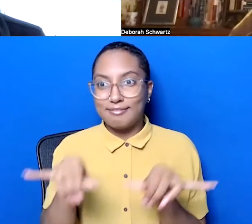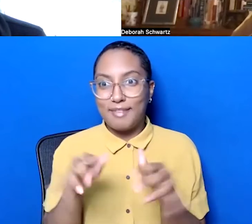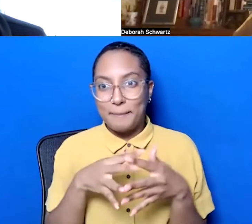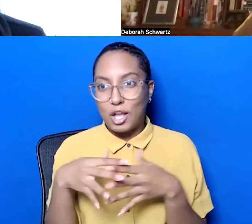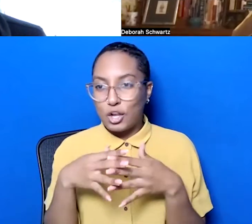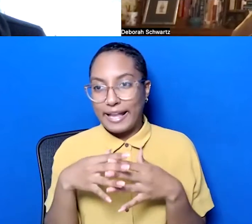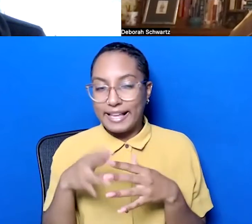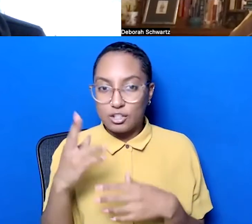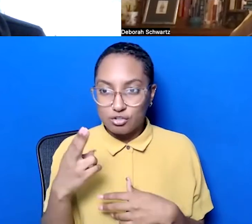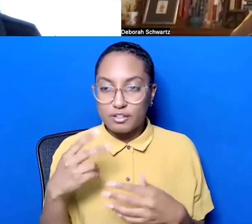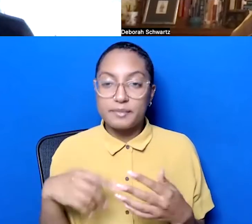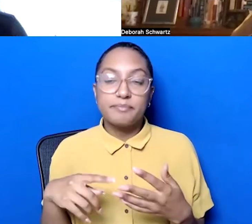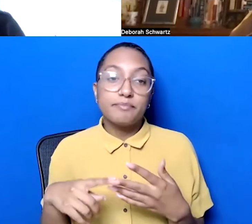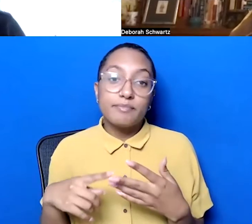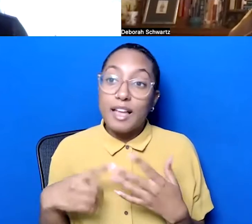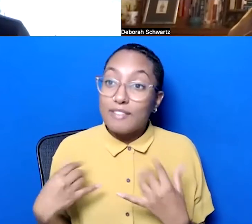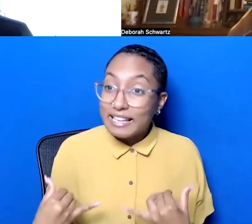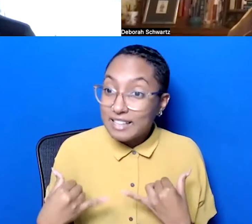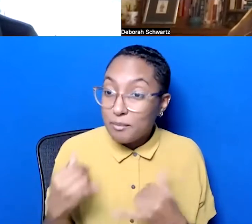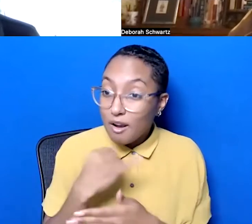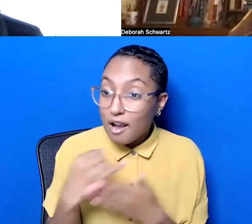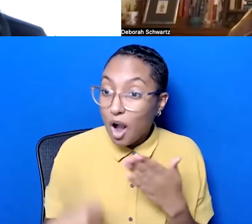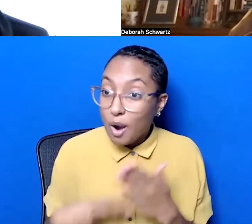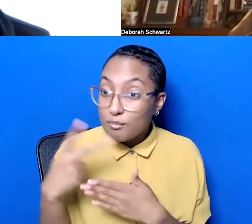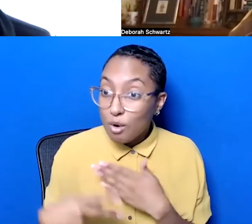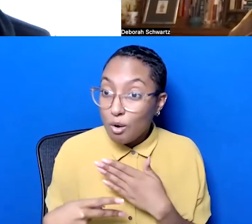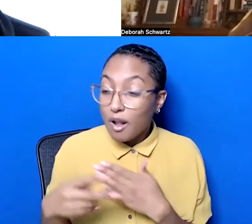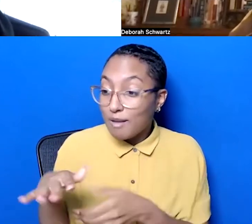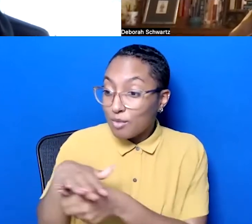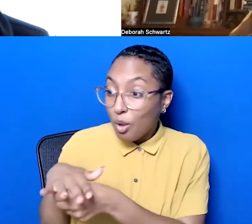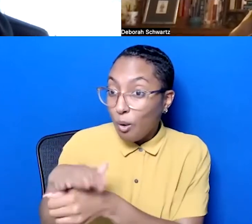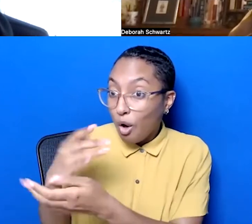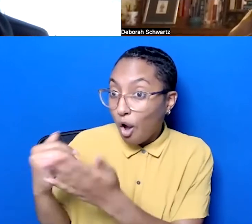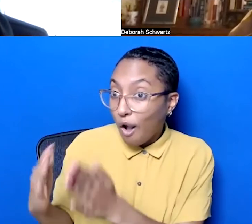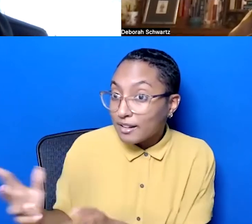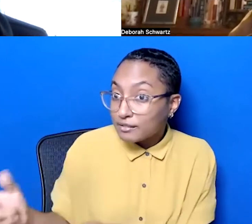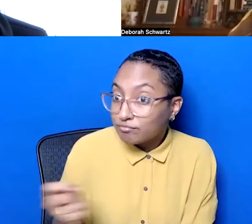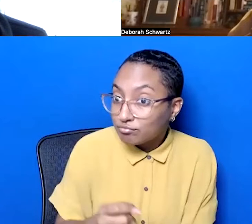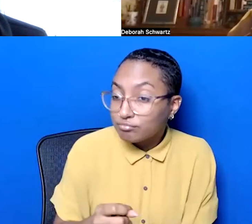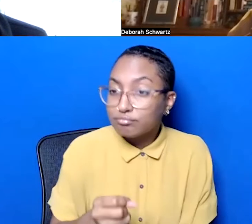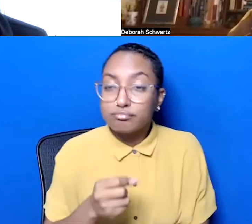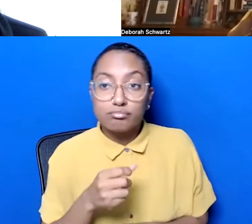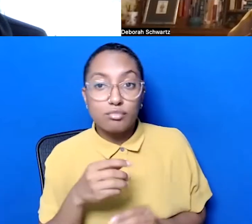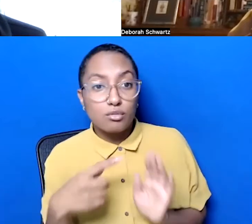contemporary art program where they bring in local artists to do all kinds of programs,